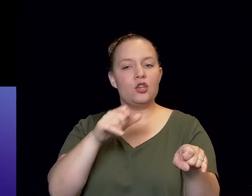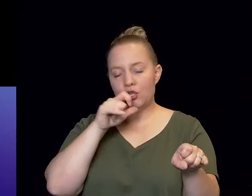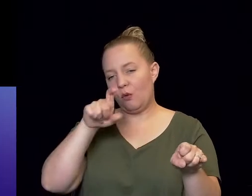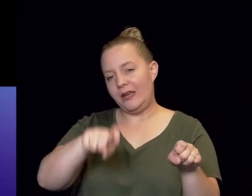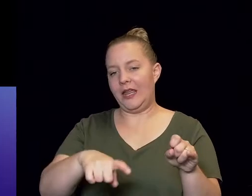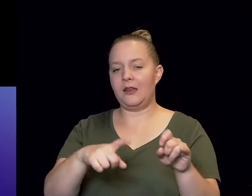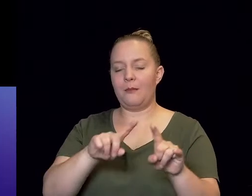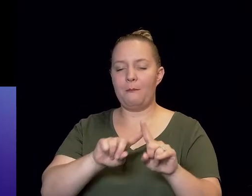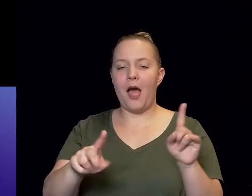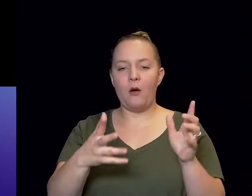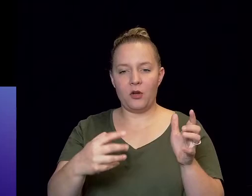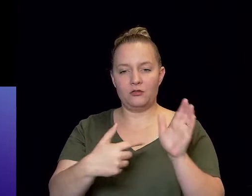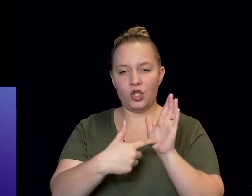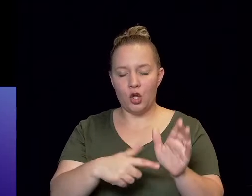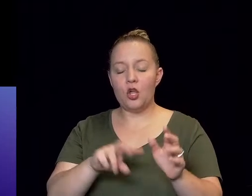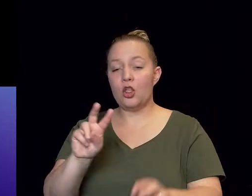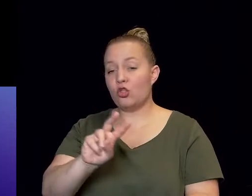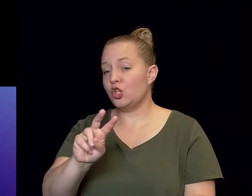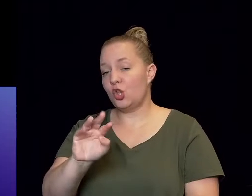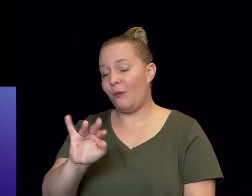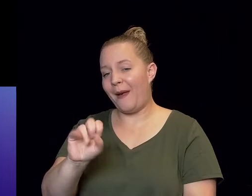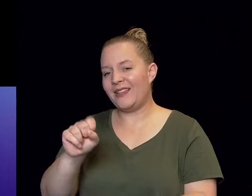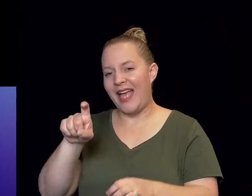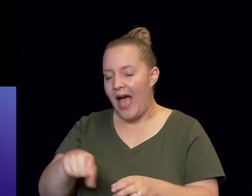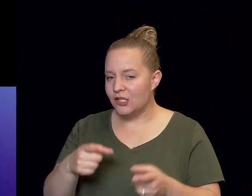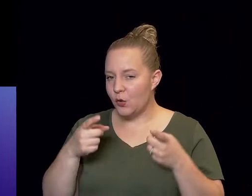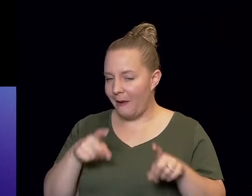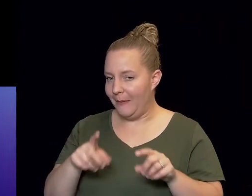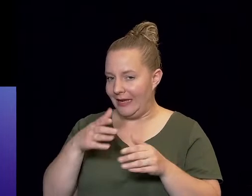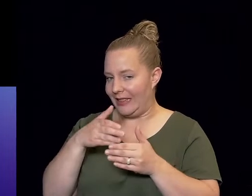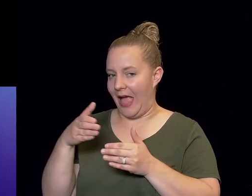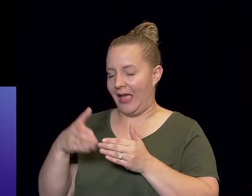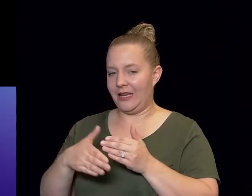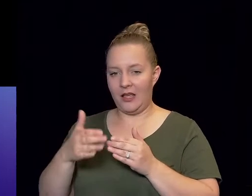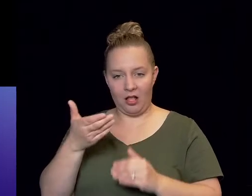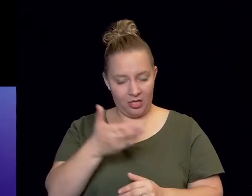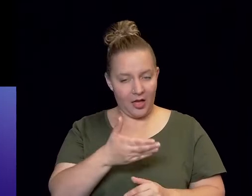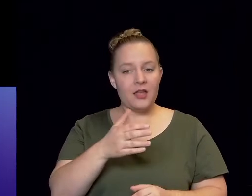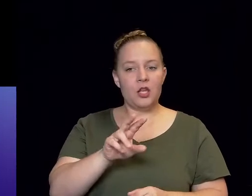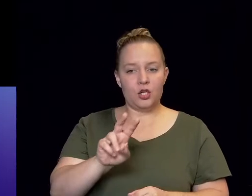2 miles at the end. So, there's the number of miles the athlete ran and then I'm taking away